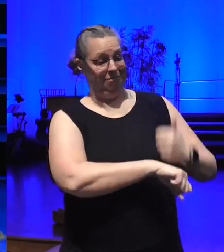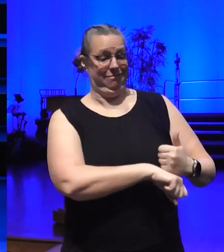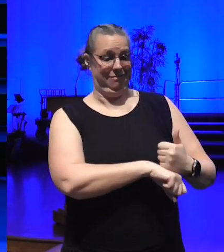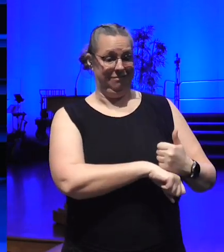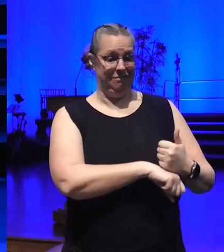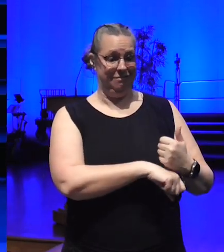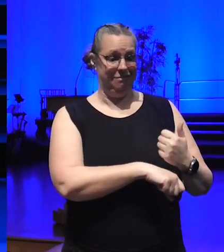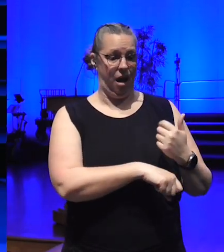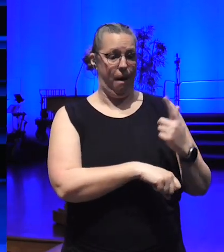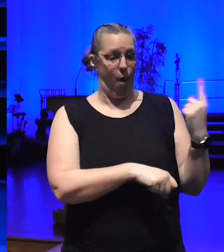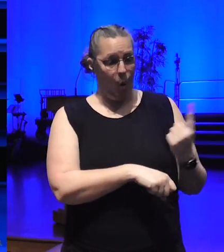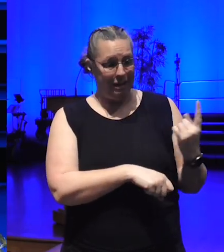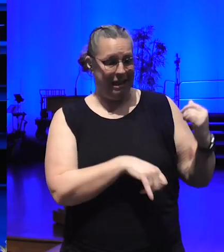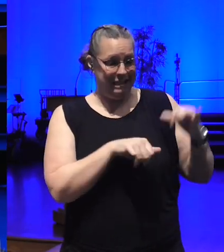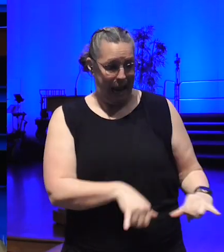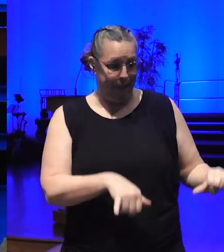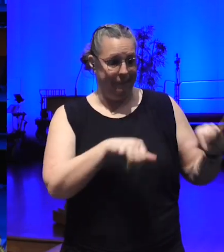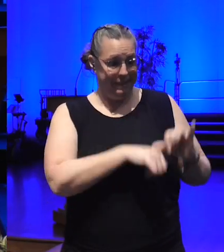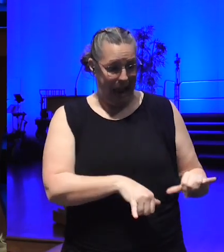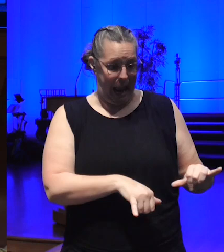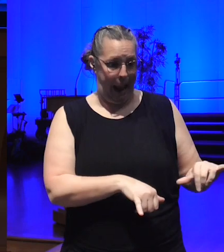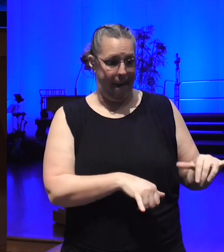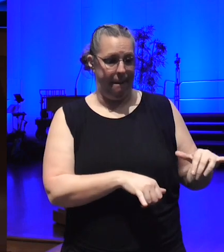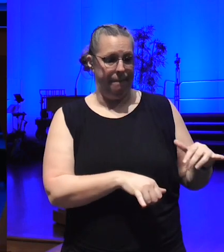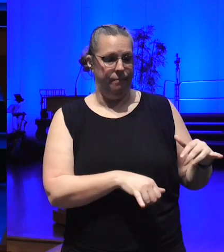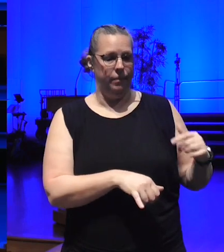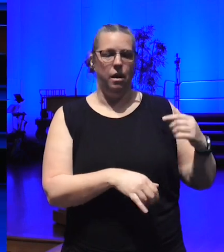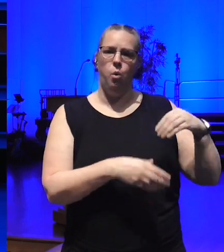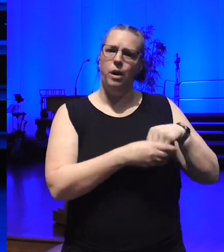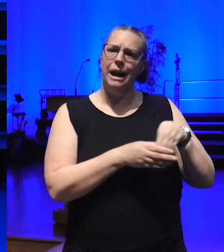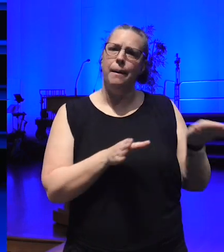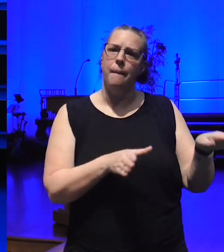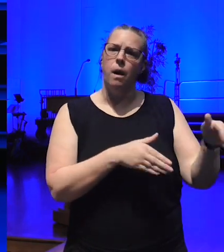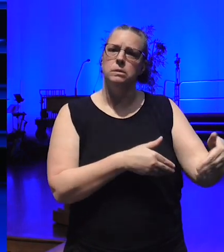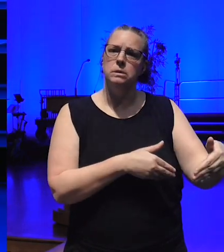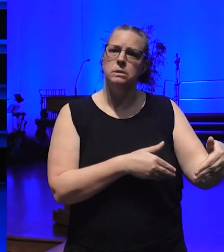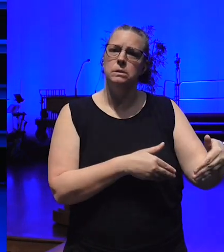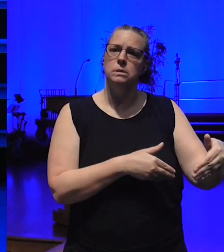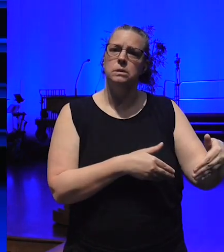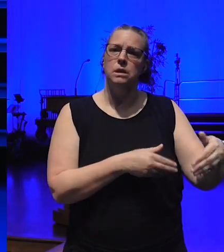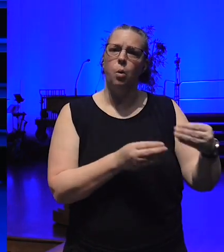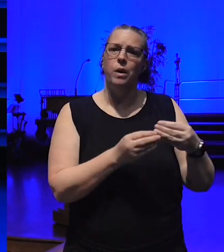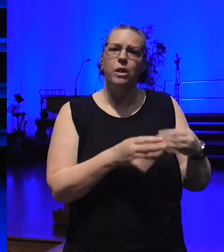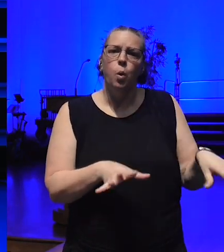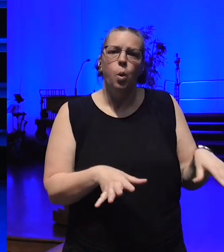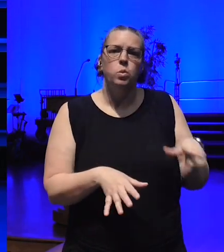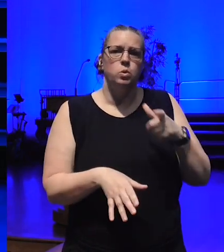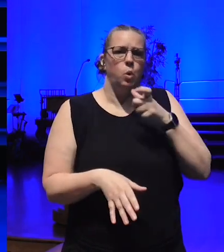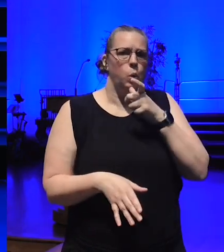ourselves always the same we put ourselves in a box we lose who we really are and what we really